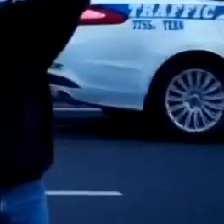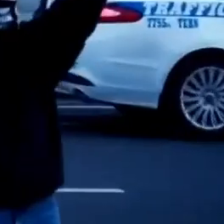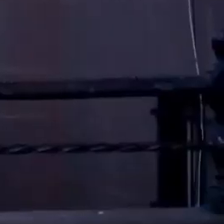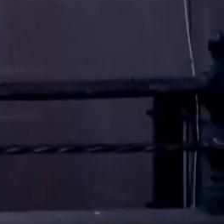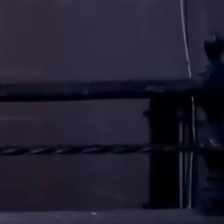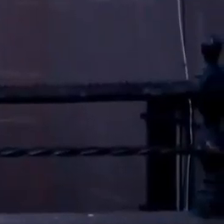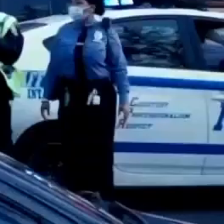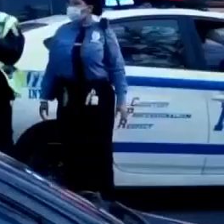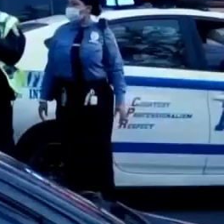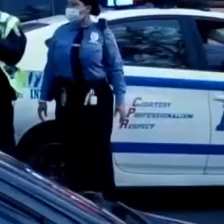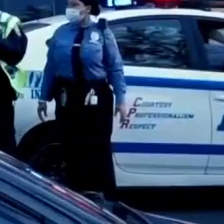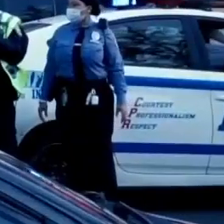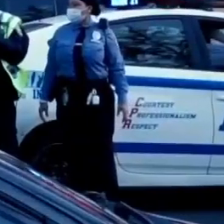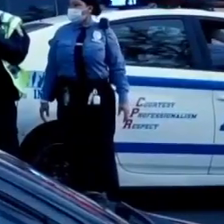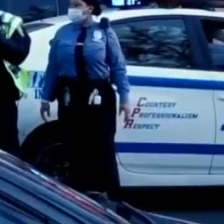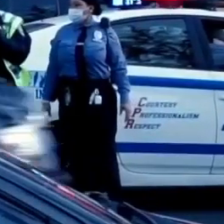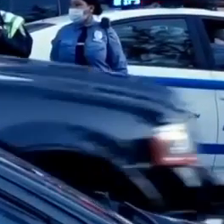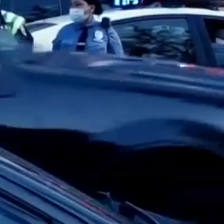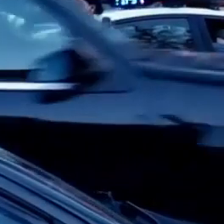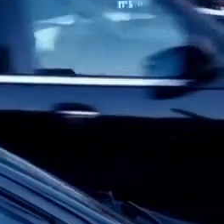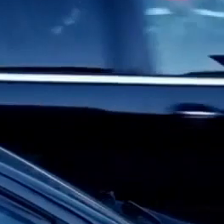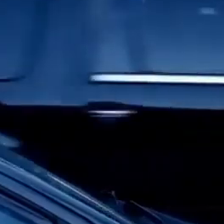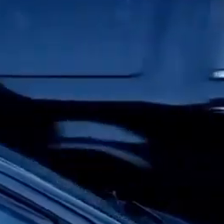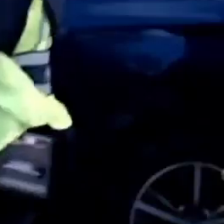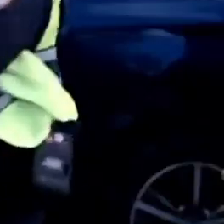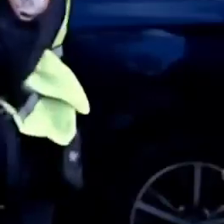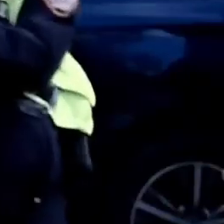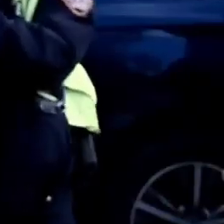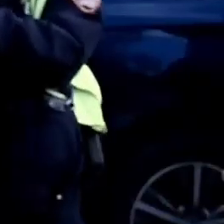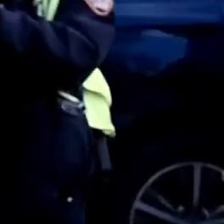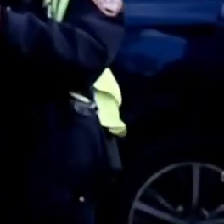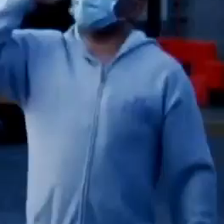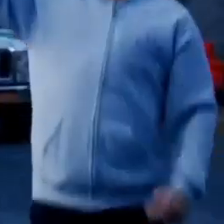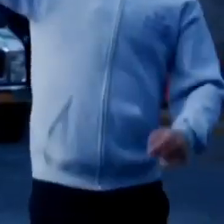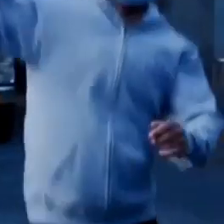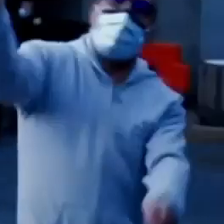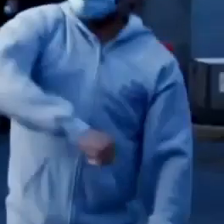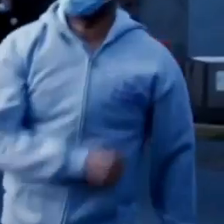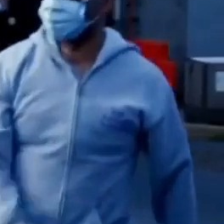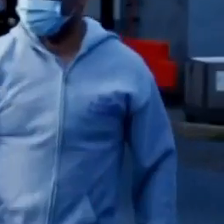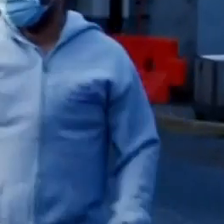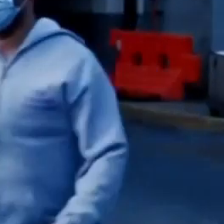AND THE POLITICIANS FOLLOW.